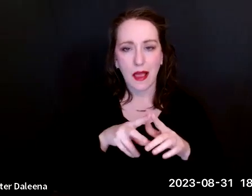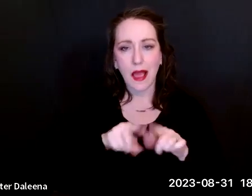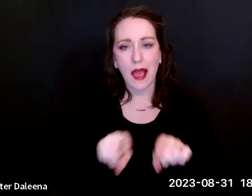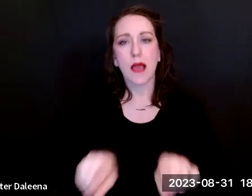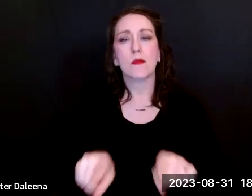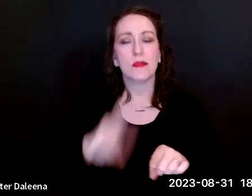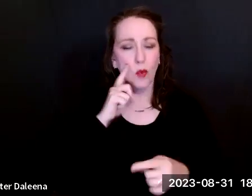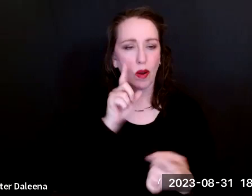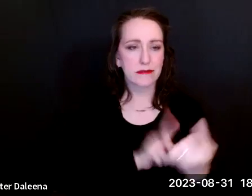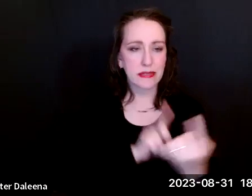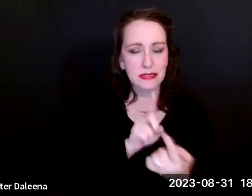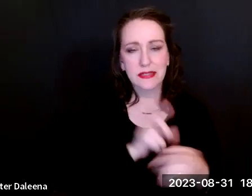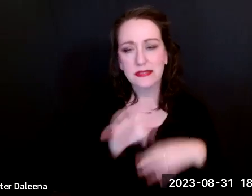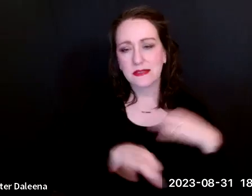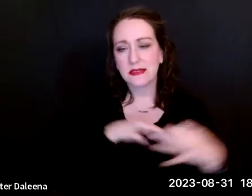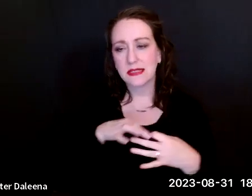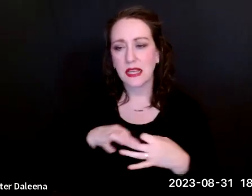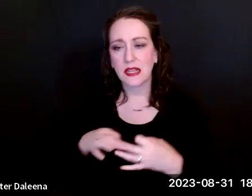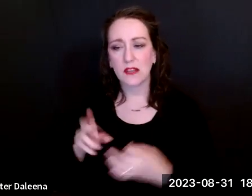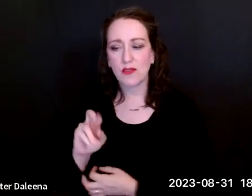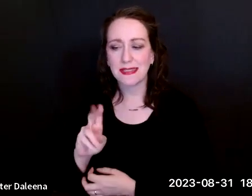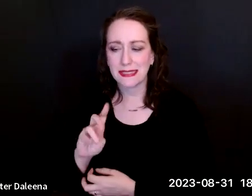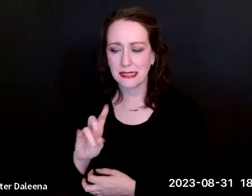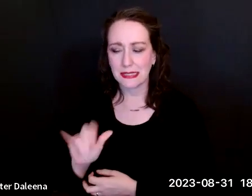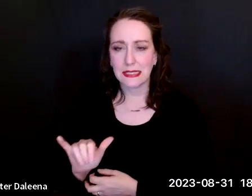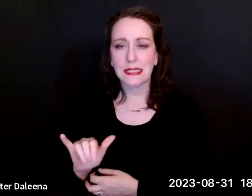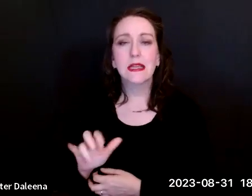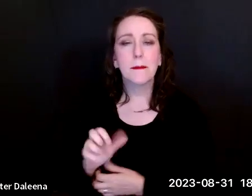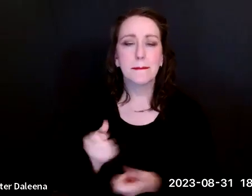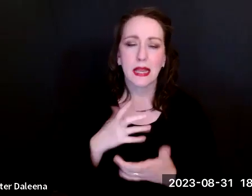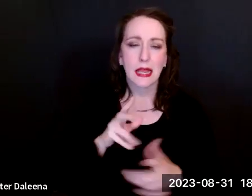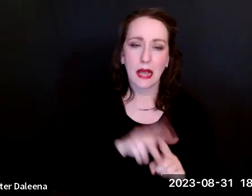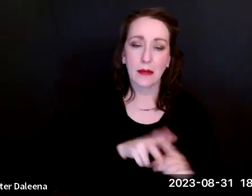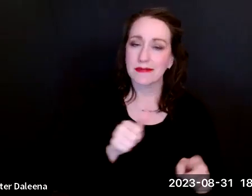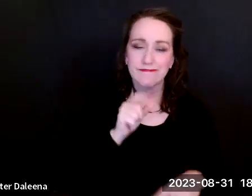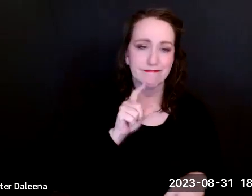meetings in lieu of residency but many applicants from such programs are unable to complete that